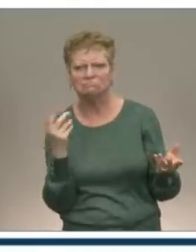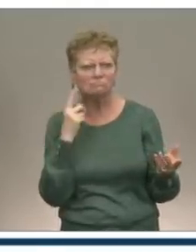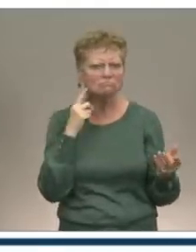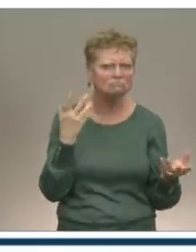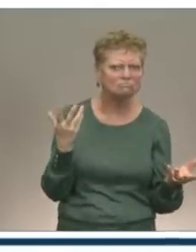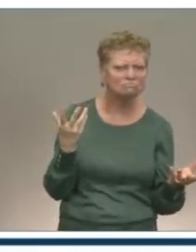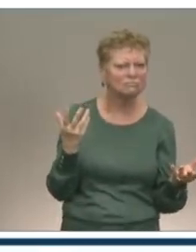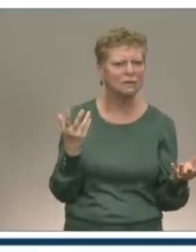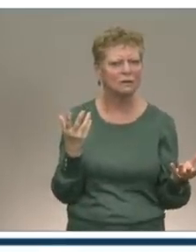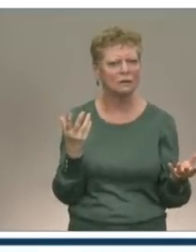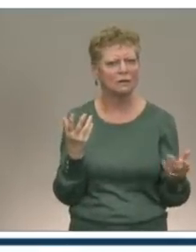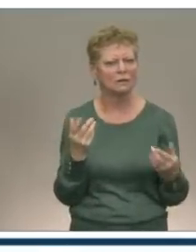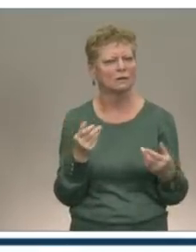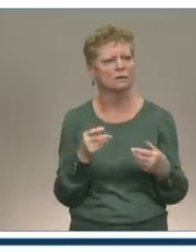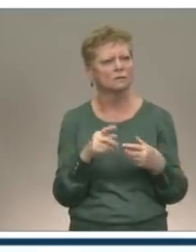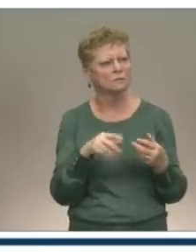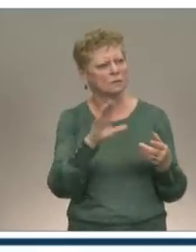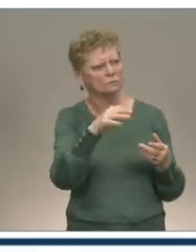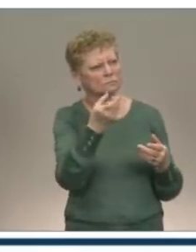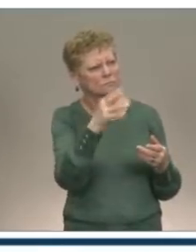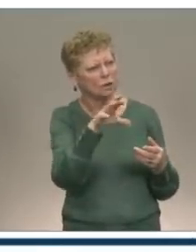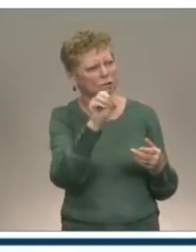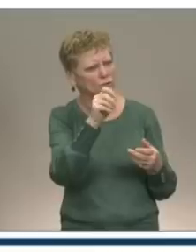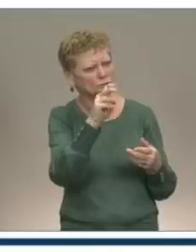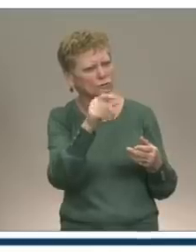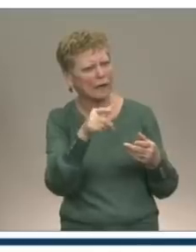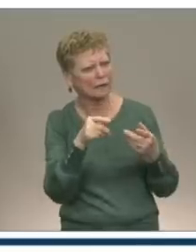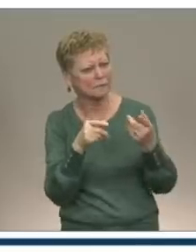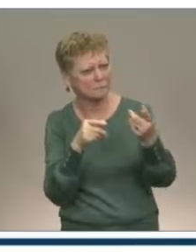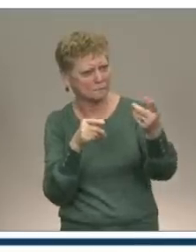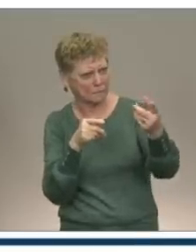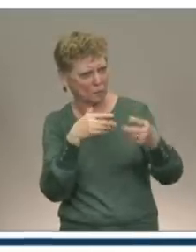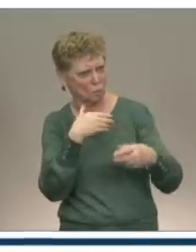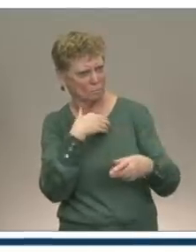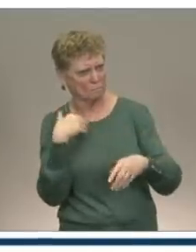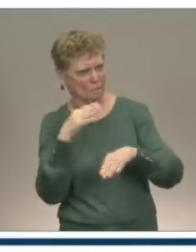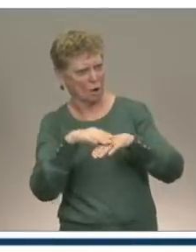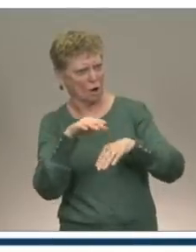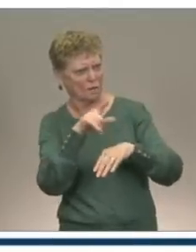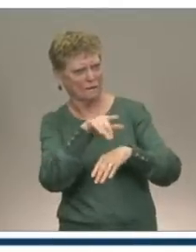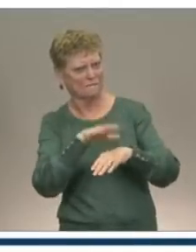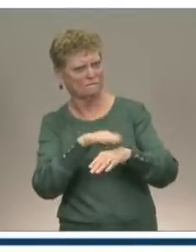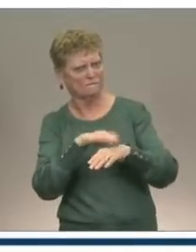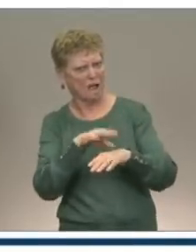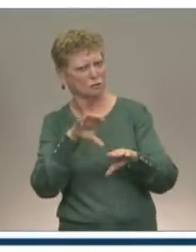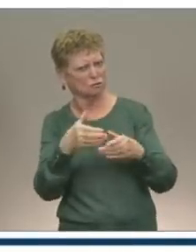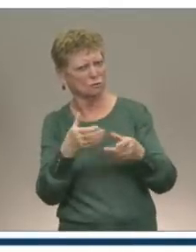doctor strange non-voting member on the advisory group and i'm just wondering what can be done